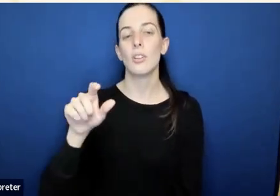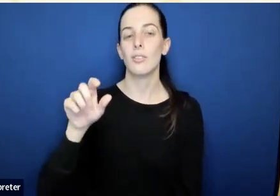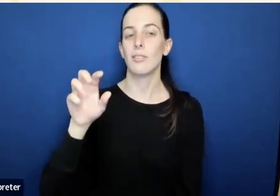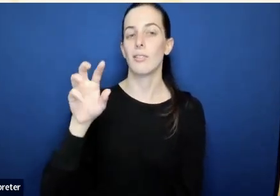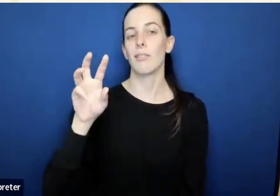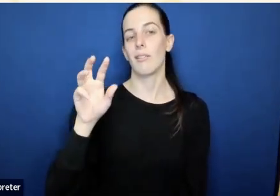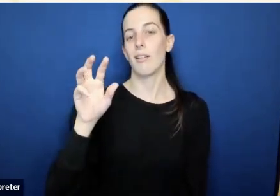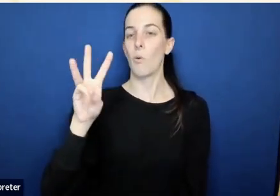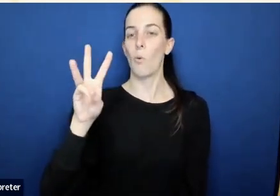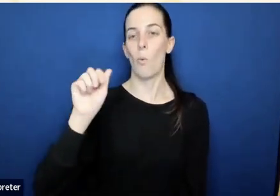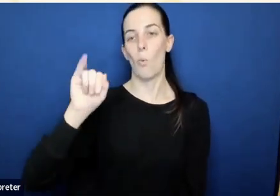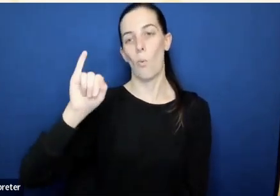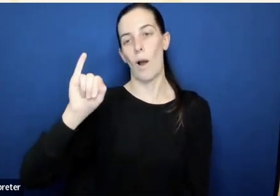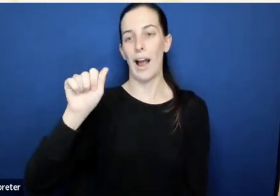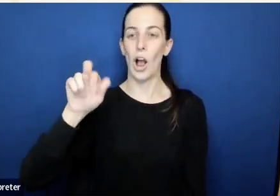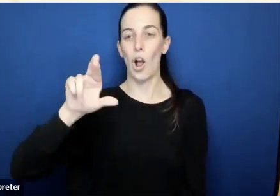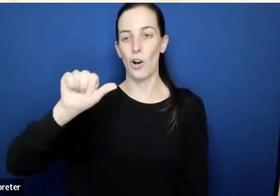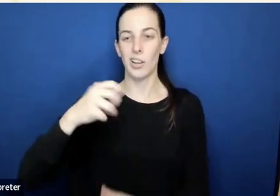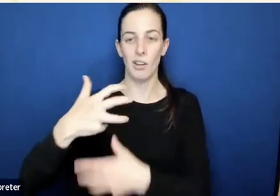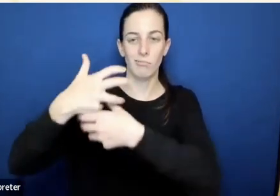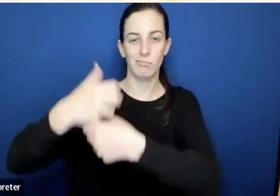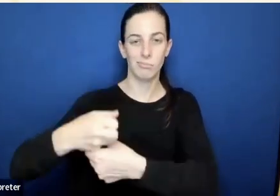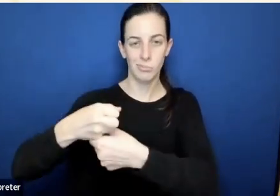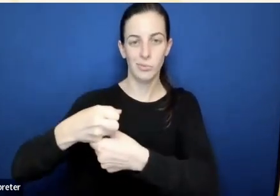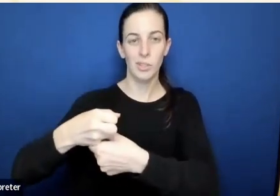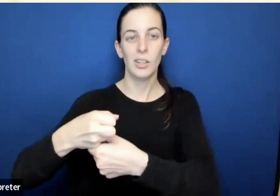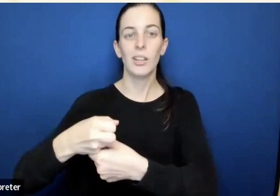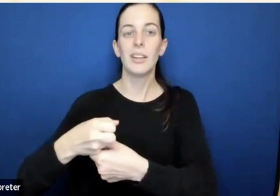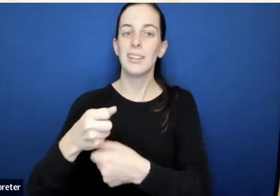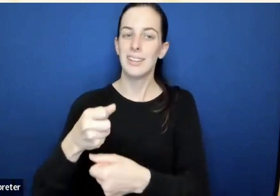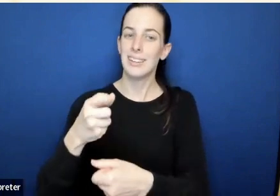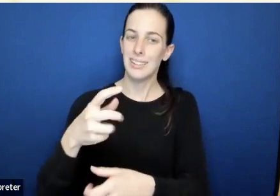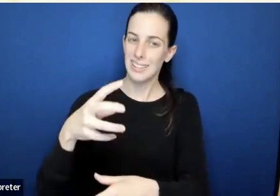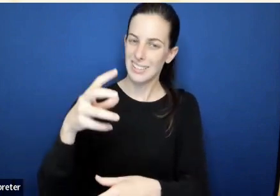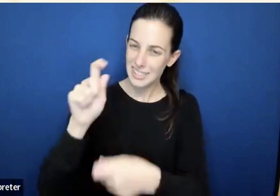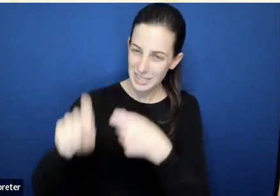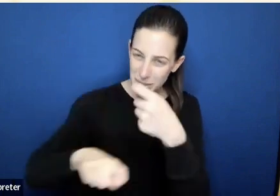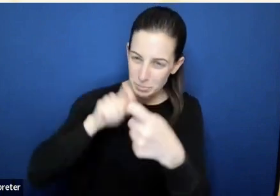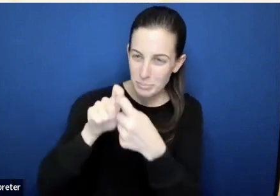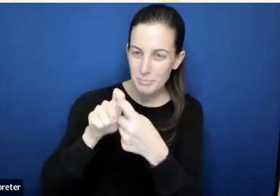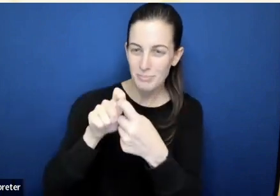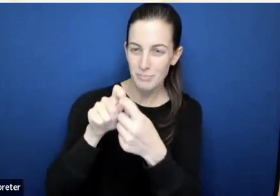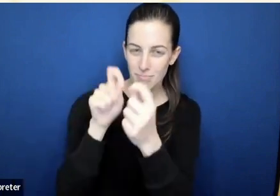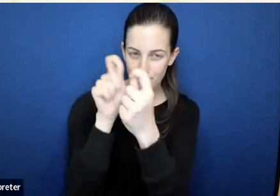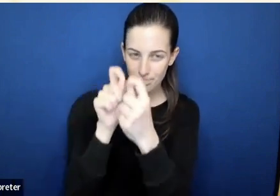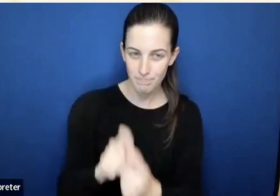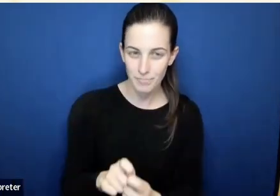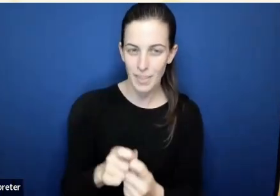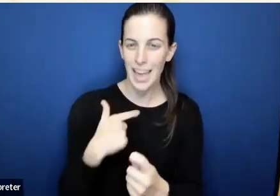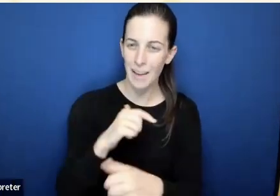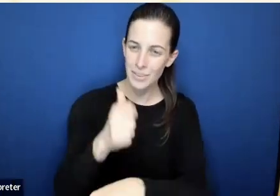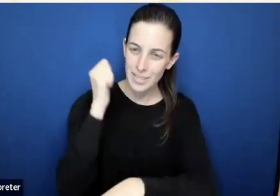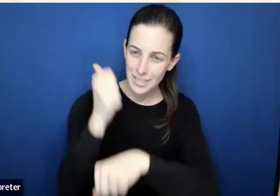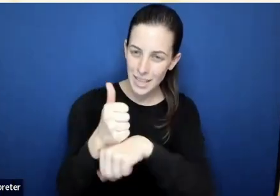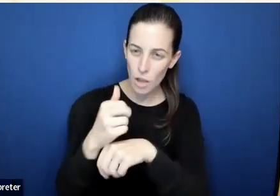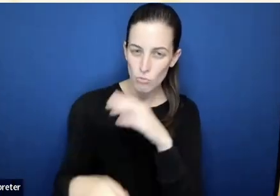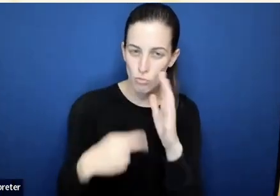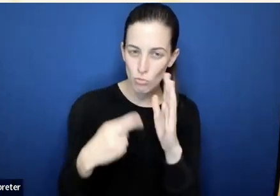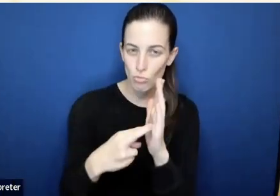ARIA is a W3C specification. It includes a set of roles and attributes that authors can add to HTML